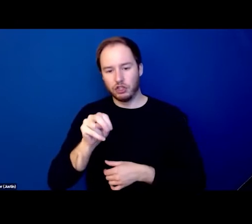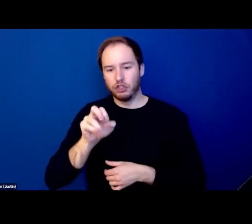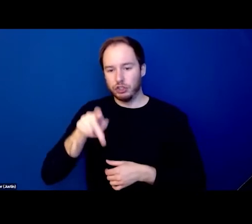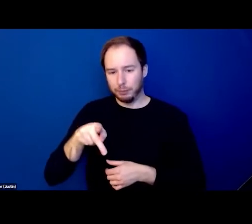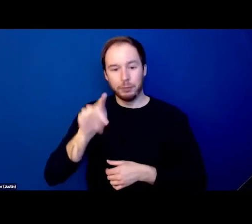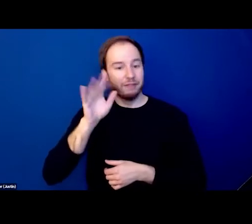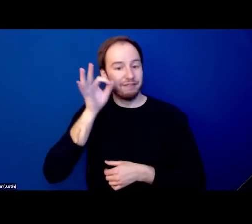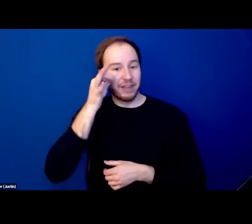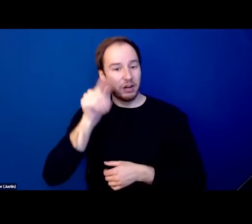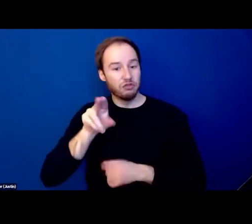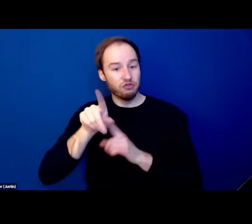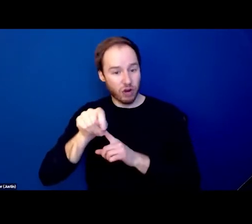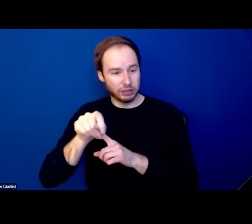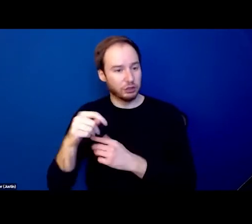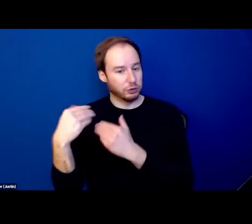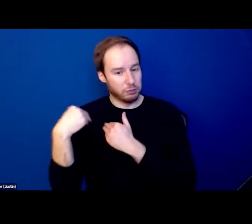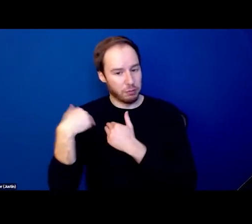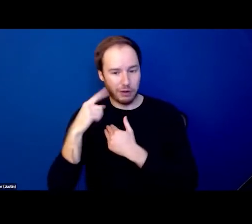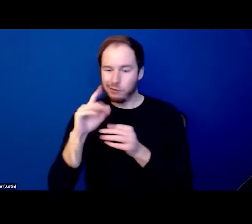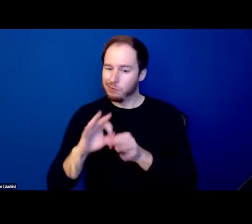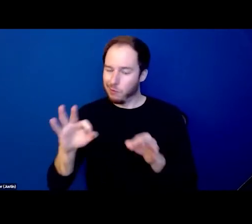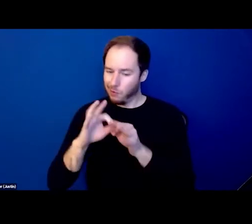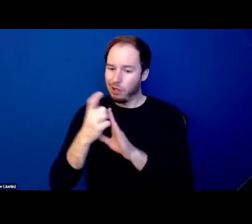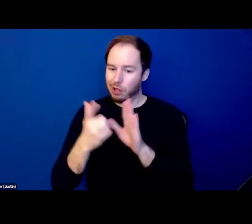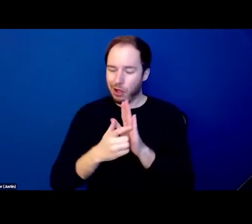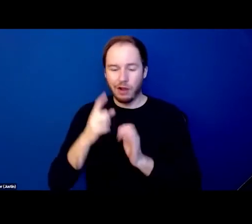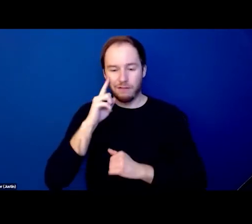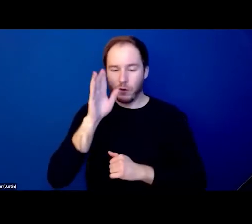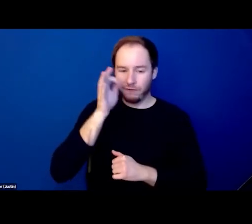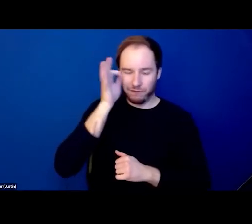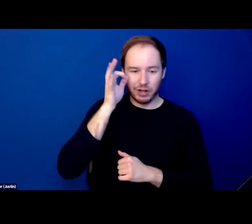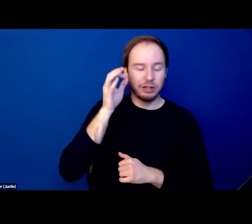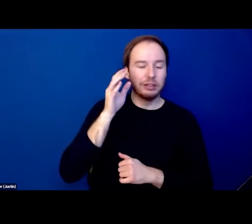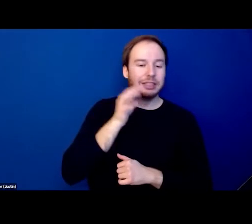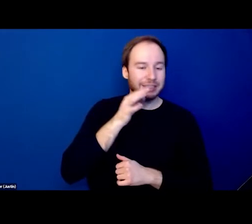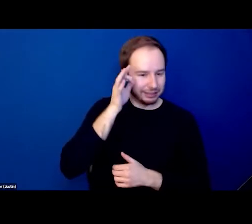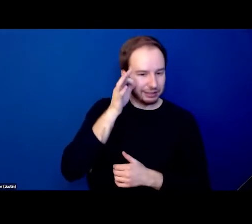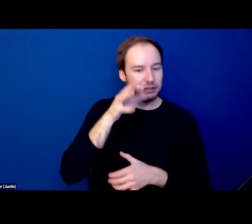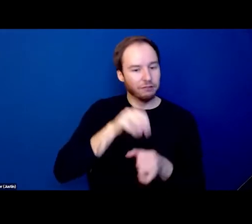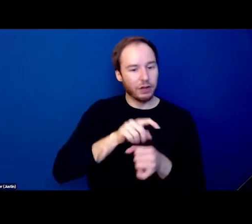is one of the most important laws in federal Indian law. And it derives from treaties between tribal nations